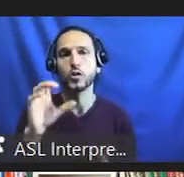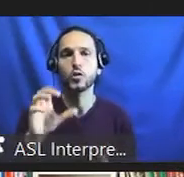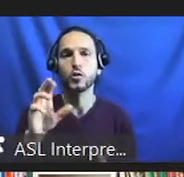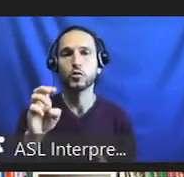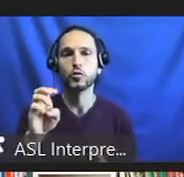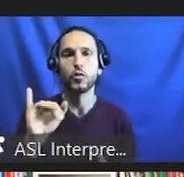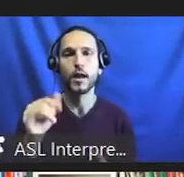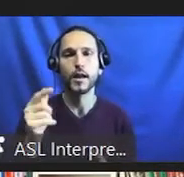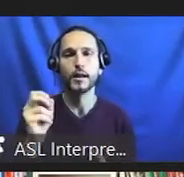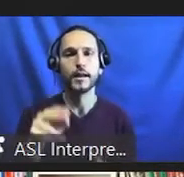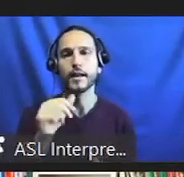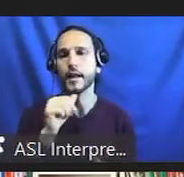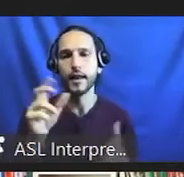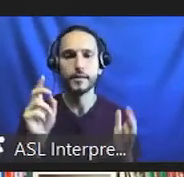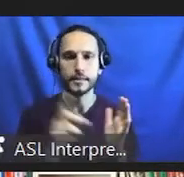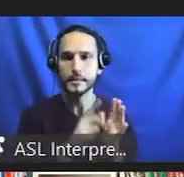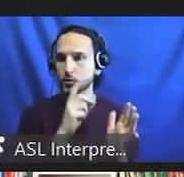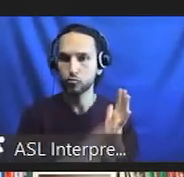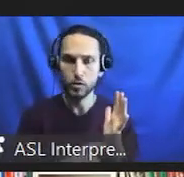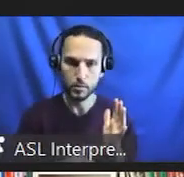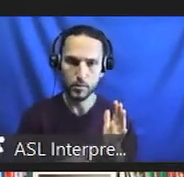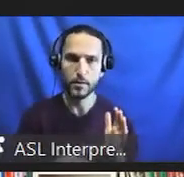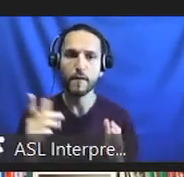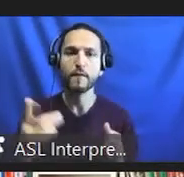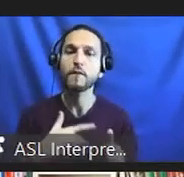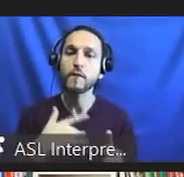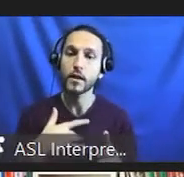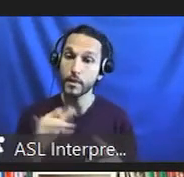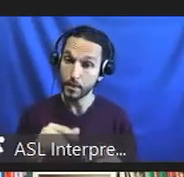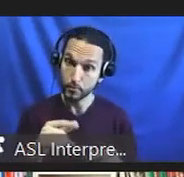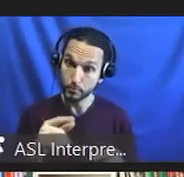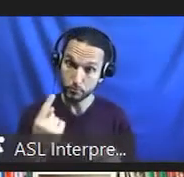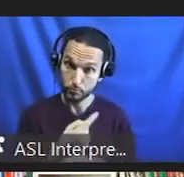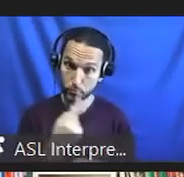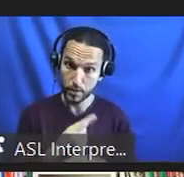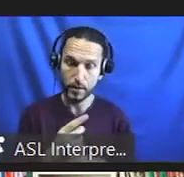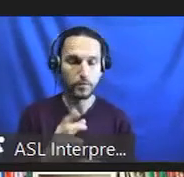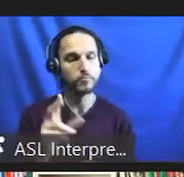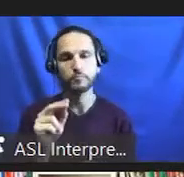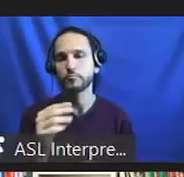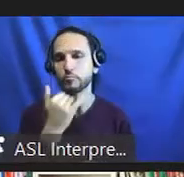discriminated. They thought what they were doing was right. Turned out that they were incorrect.